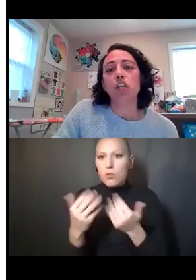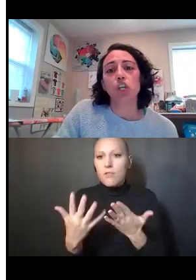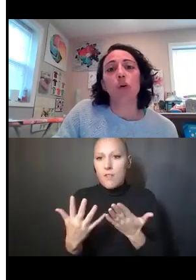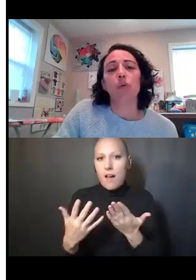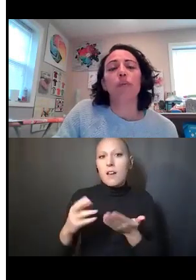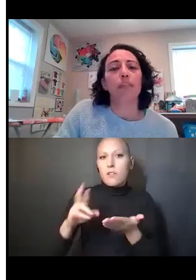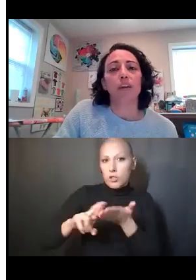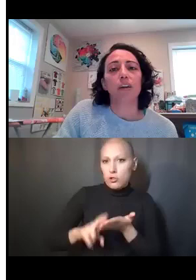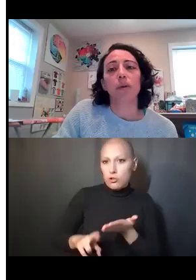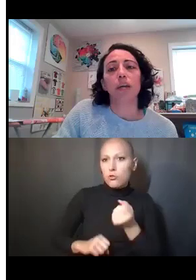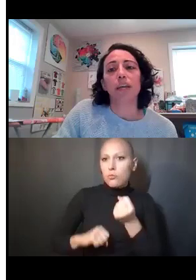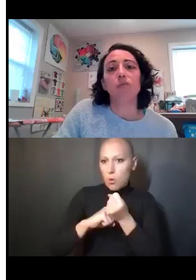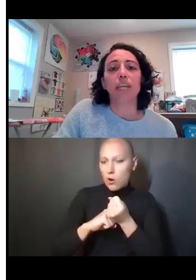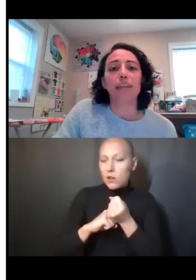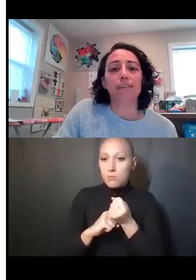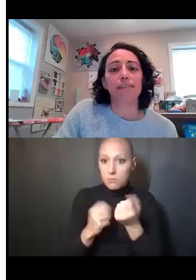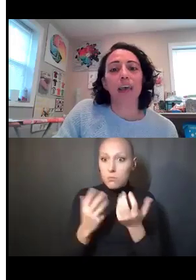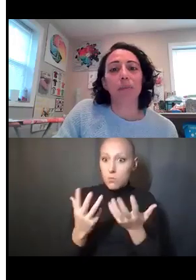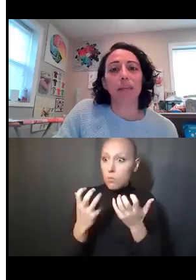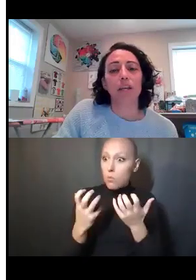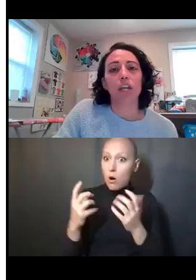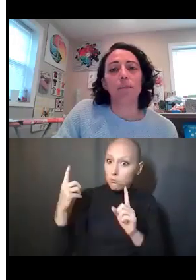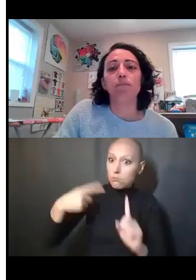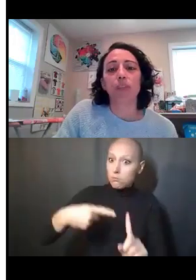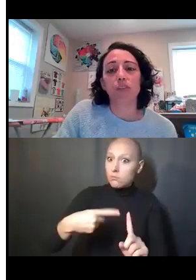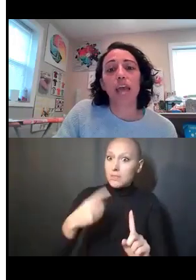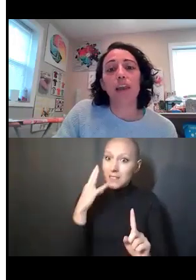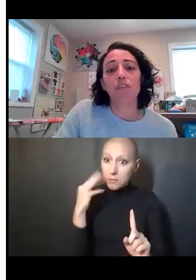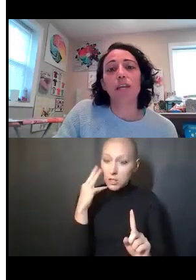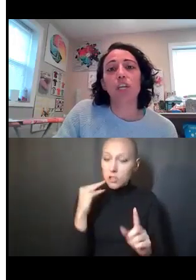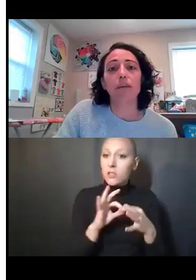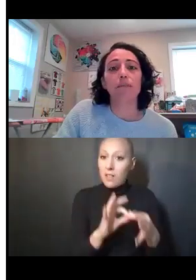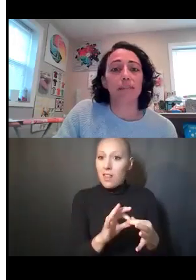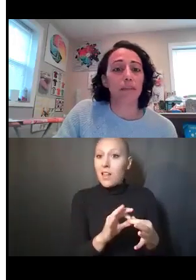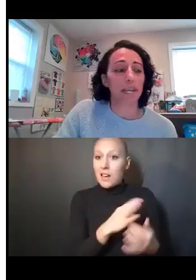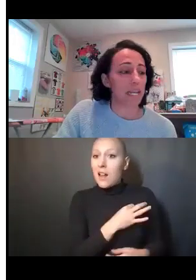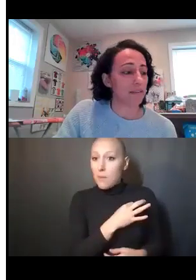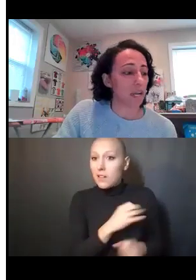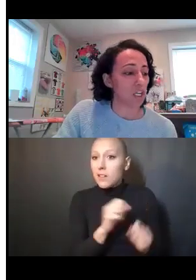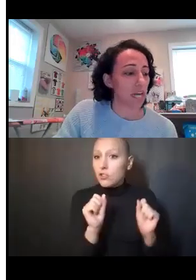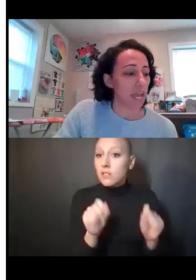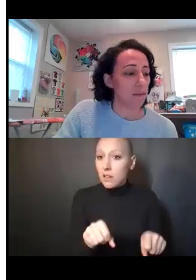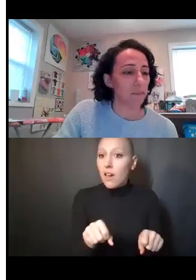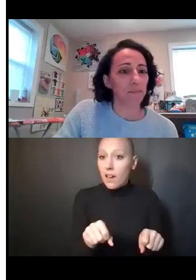to show their experience related to this application because that information can be submitted in Section A.